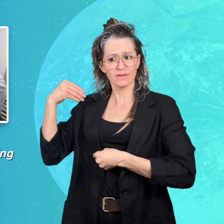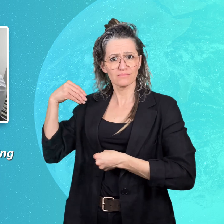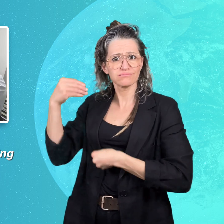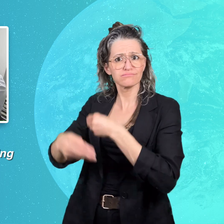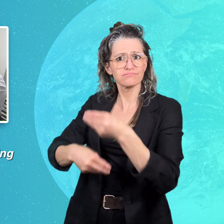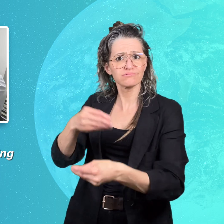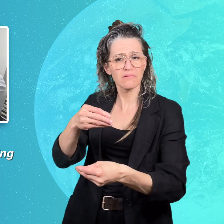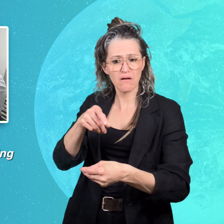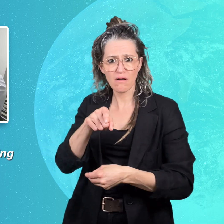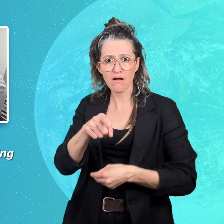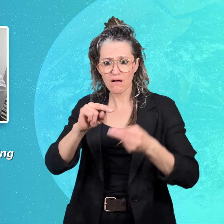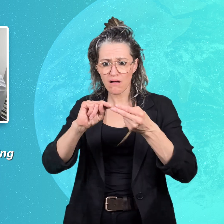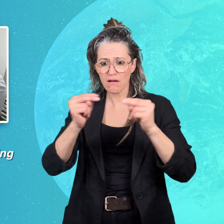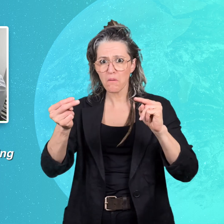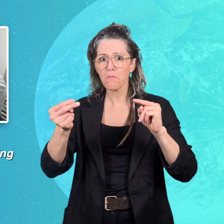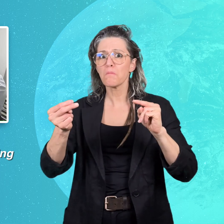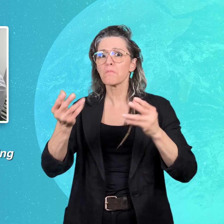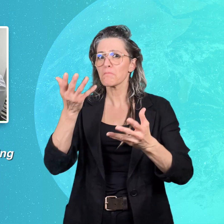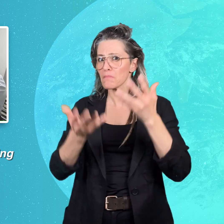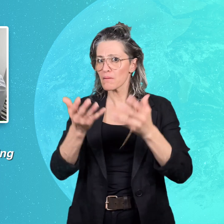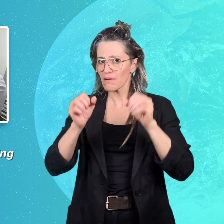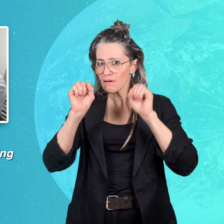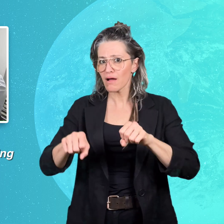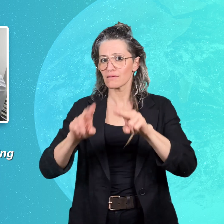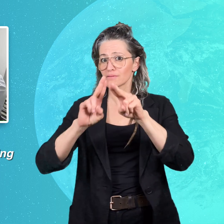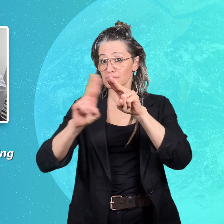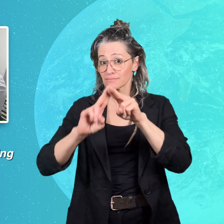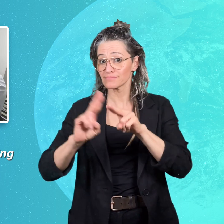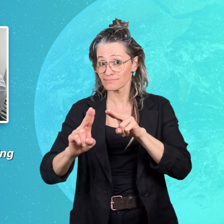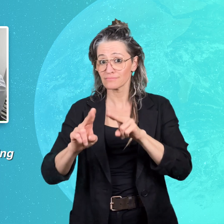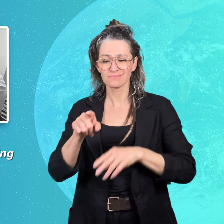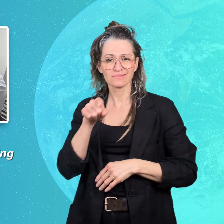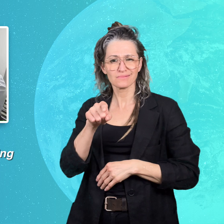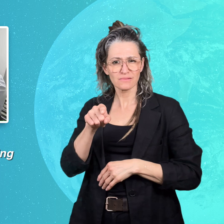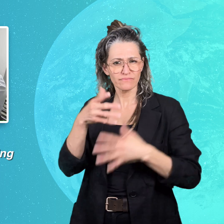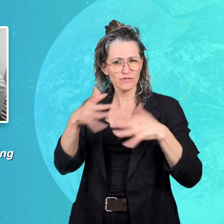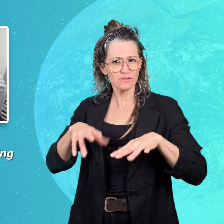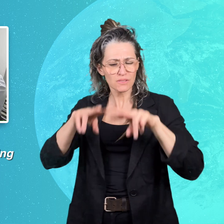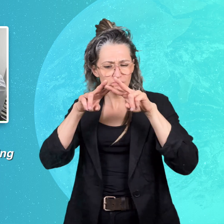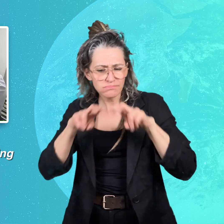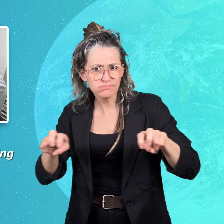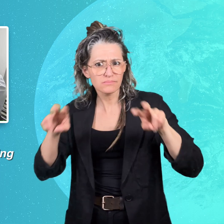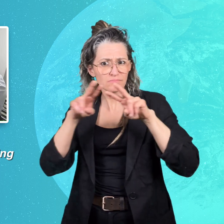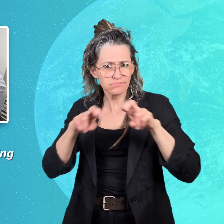Though it is still early in the study, scientists believe that